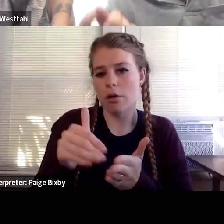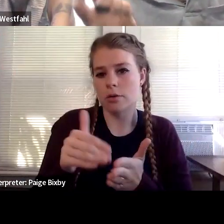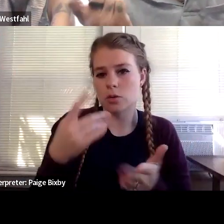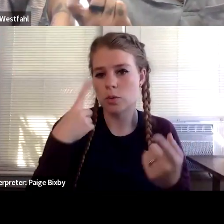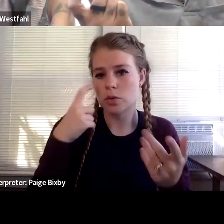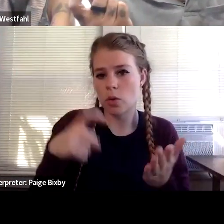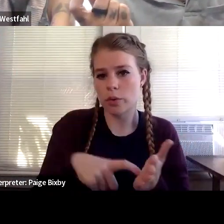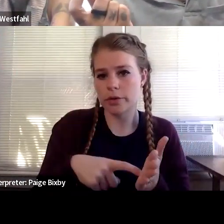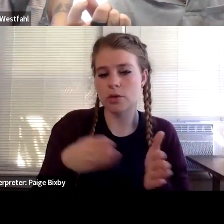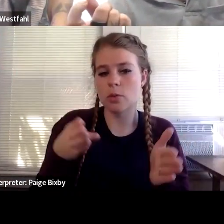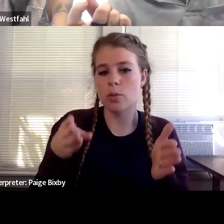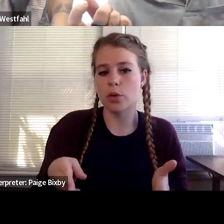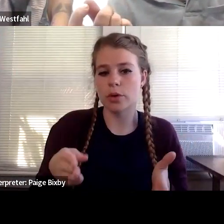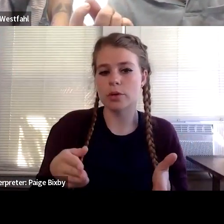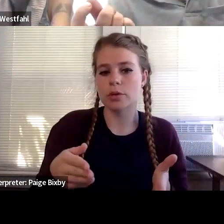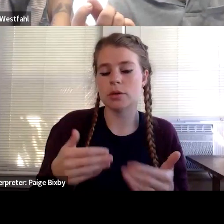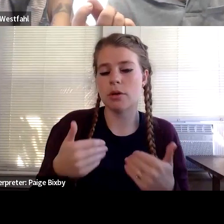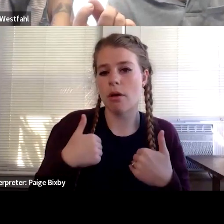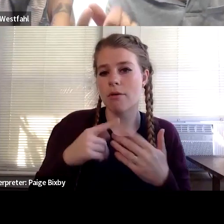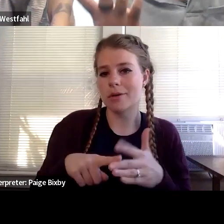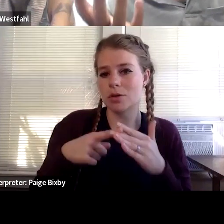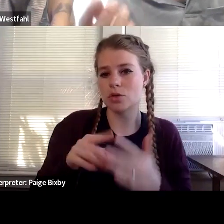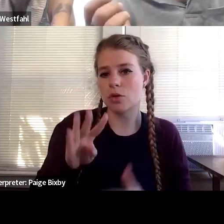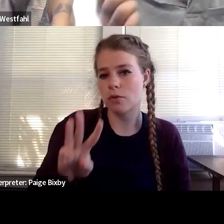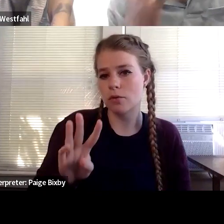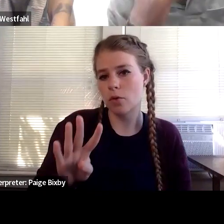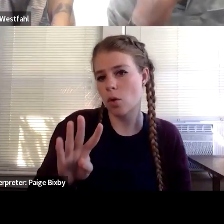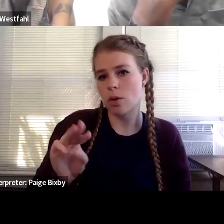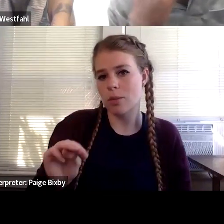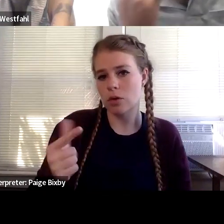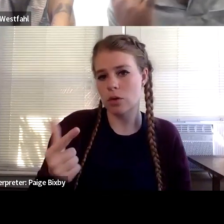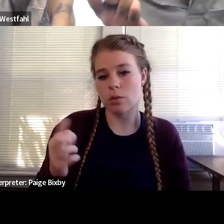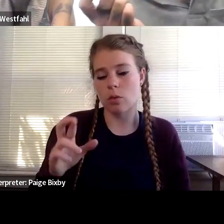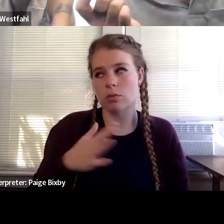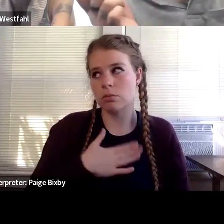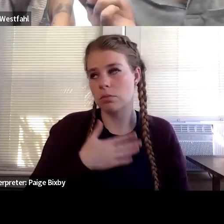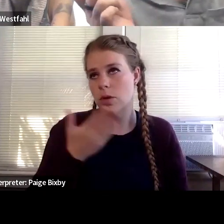somebody give initial four milligram, or God forbid, an eight milligram initial dose,